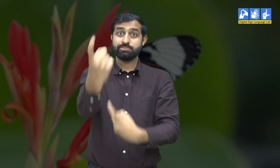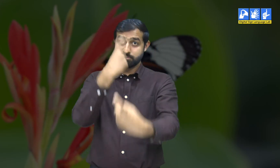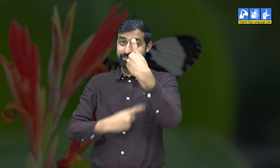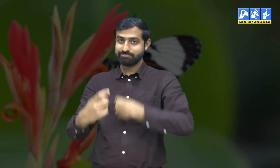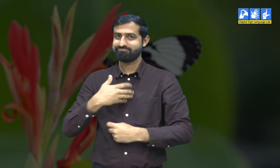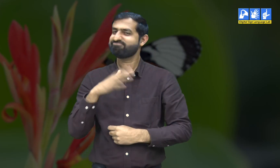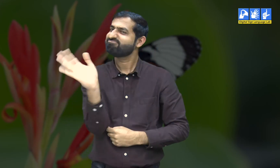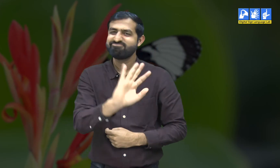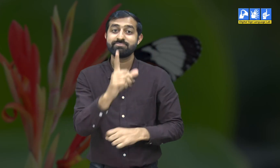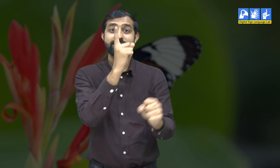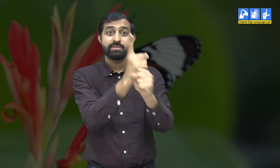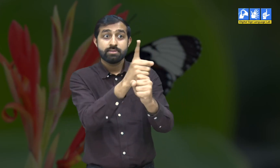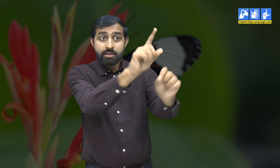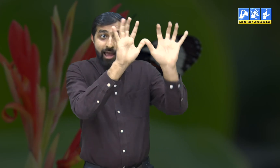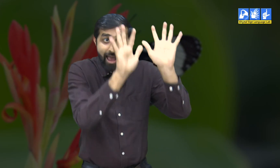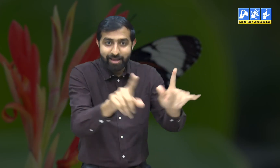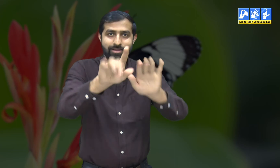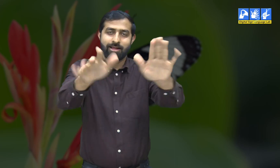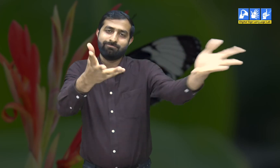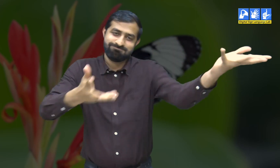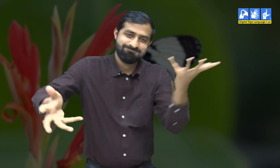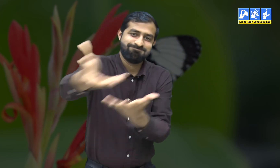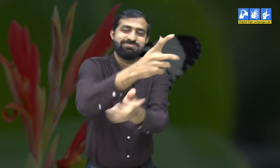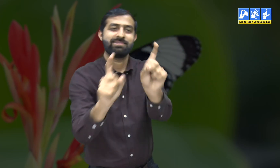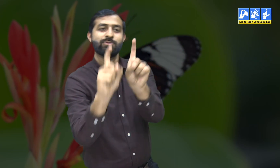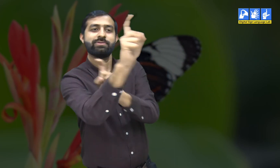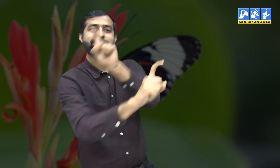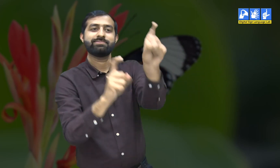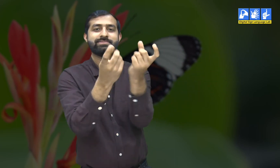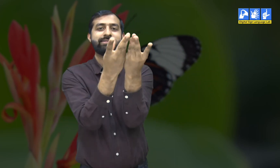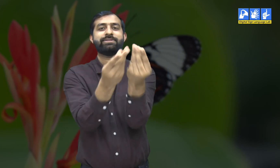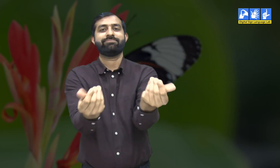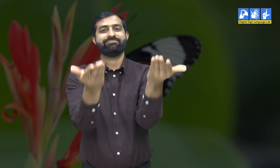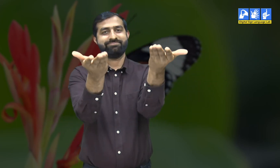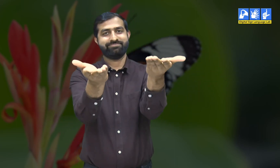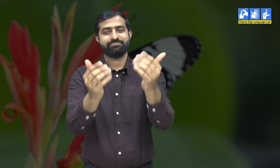If you have any doubts then you can ask your teacher.